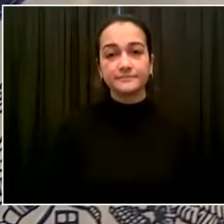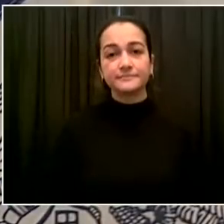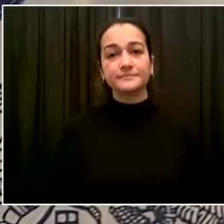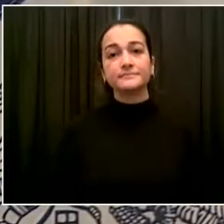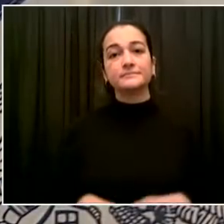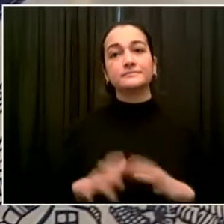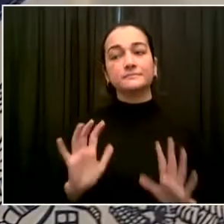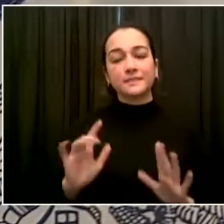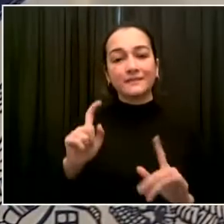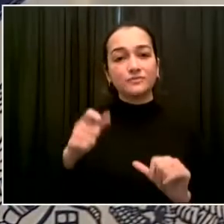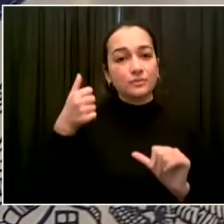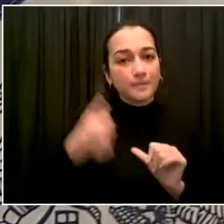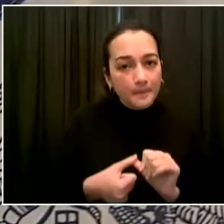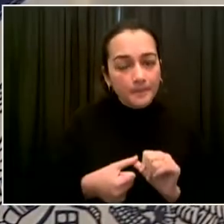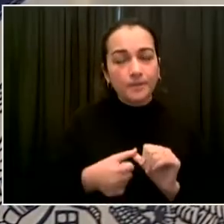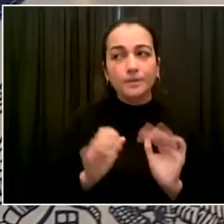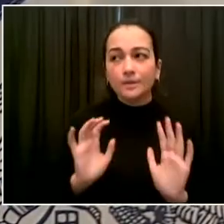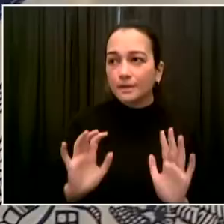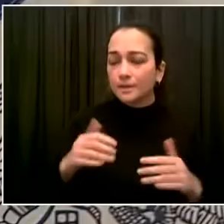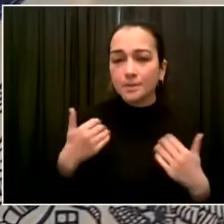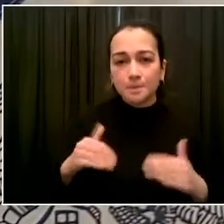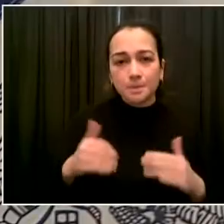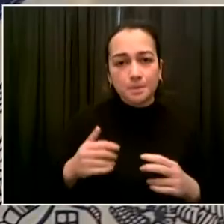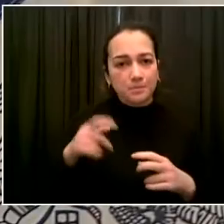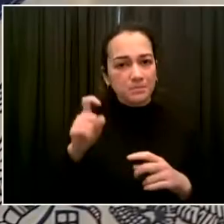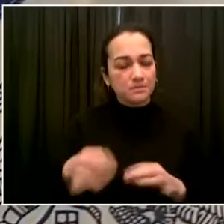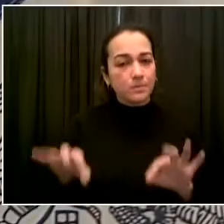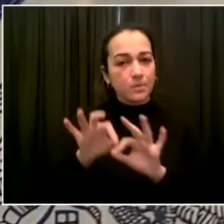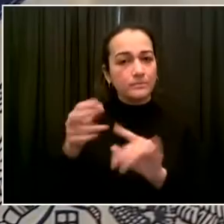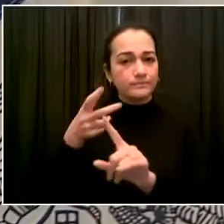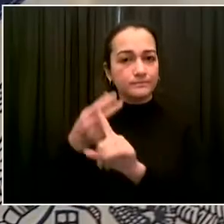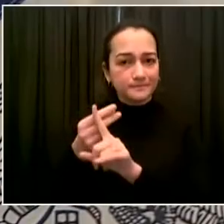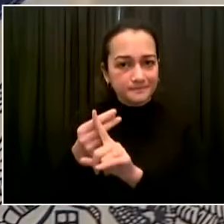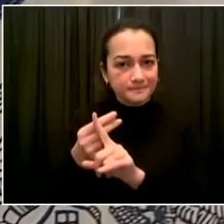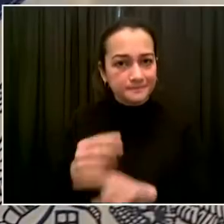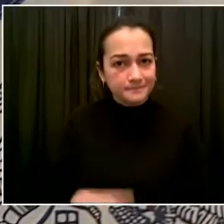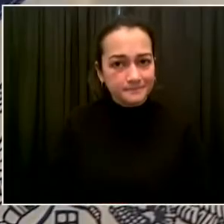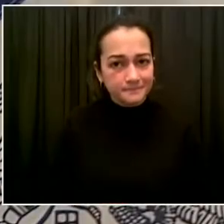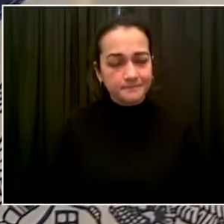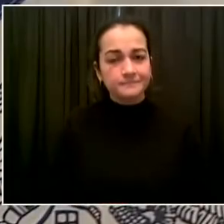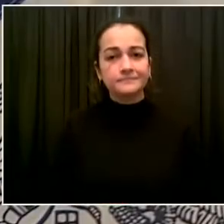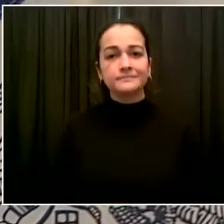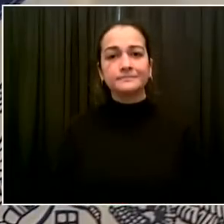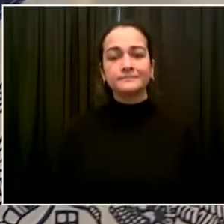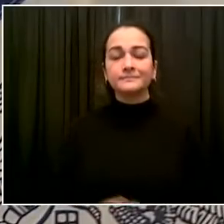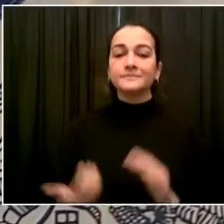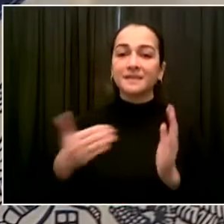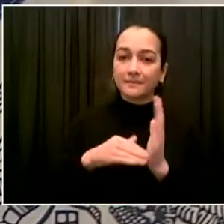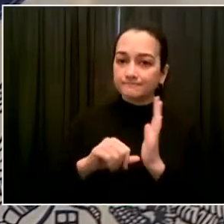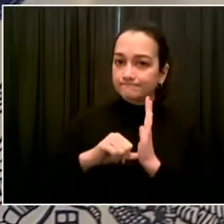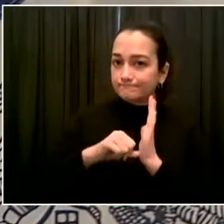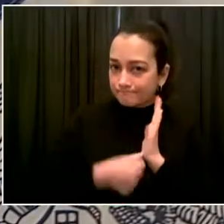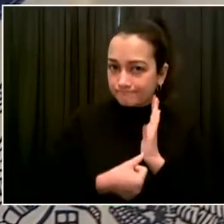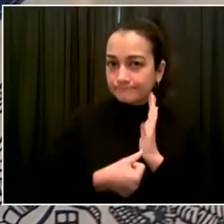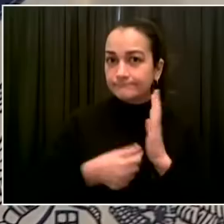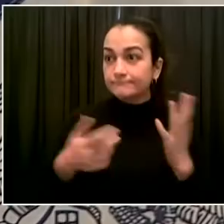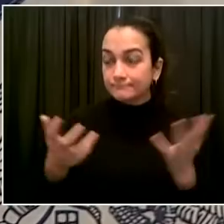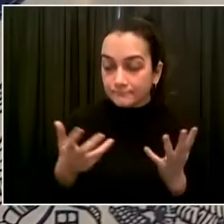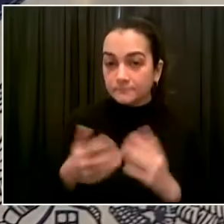HELPS ADDRESS OMICRON. THE BOTTOM LINE IS FAST